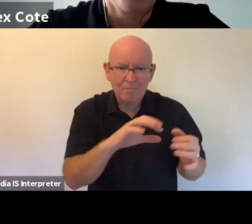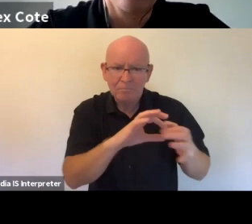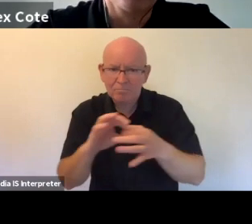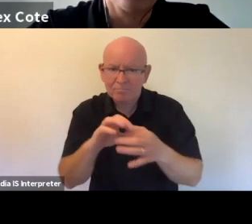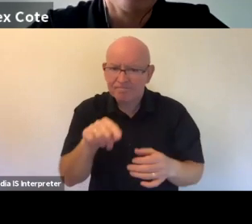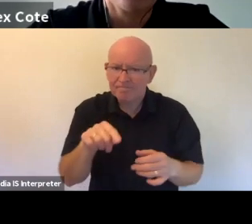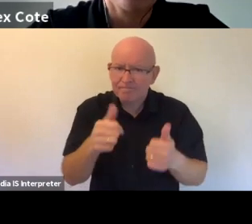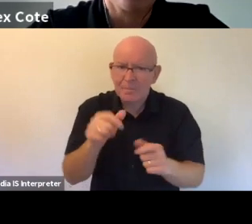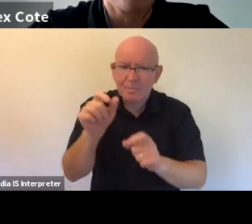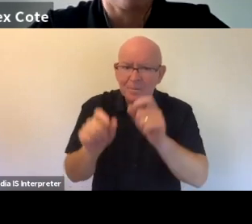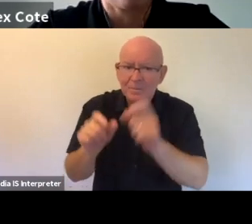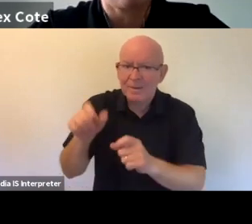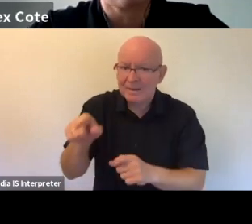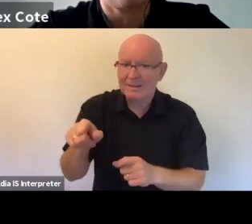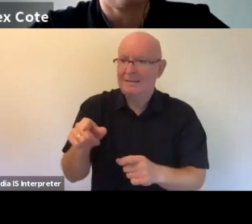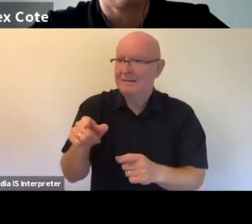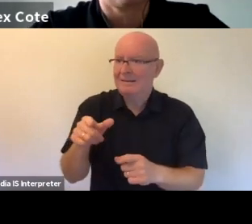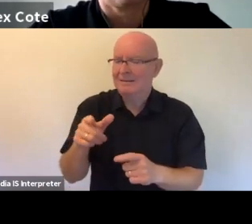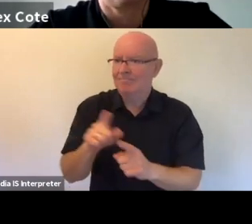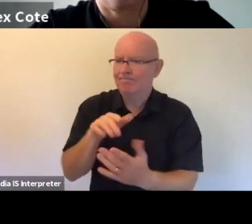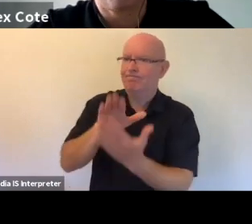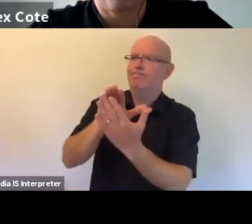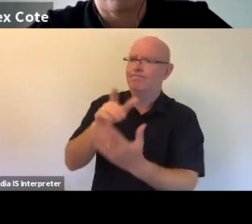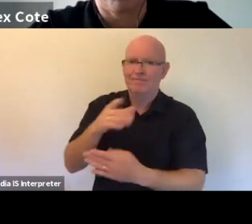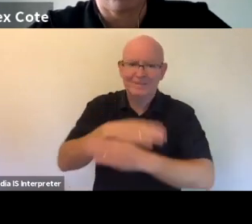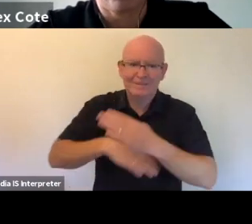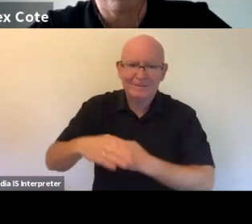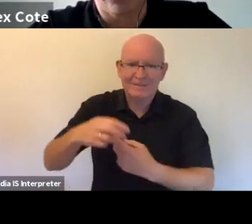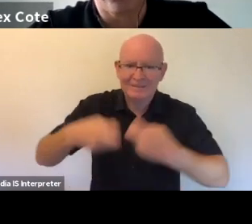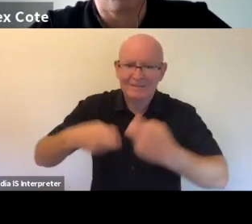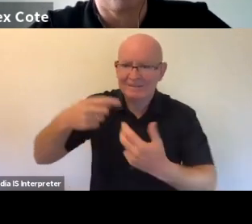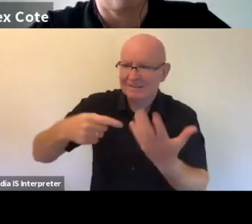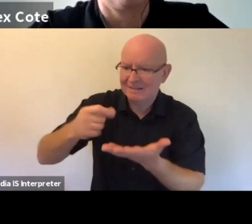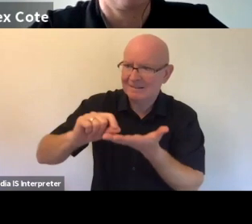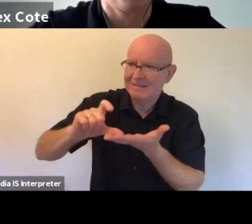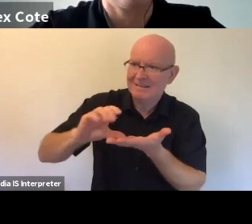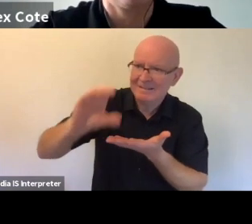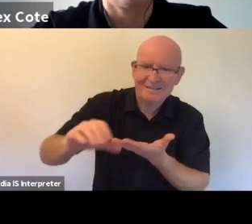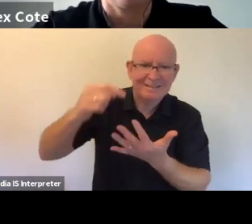and other [unintelligible] countries after the last crisis is austerity measures that have hurt persons with disabilities